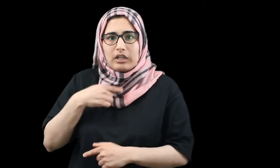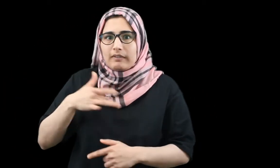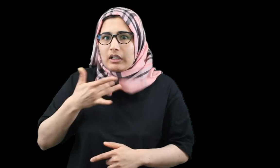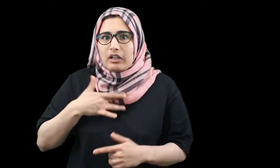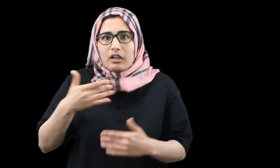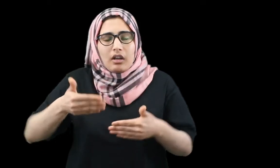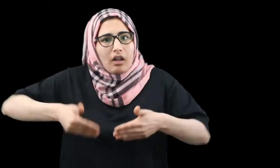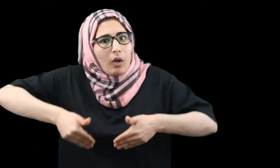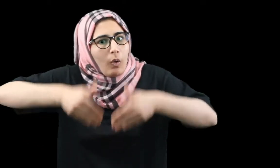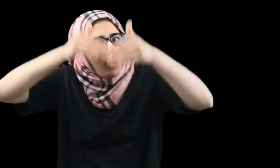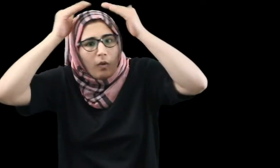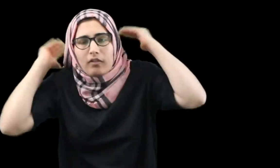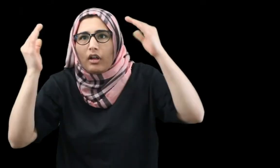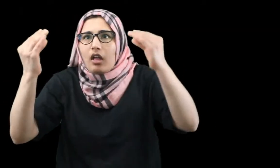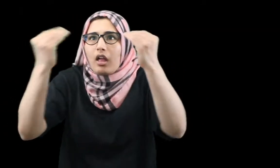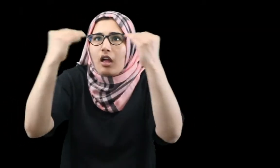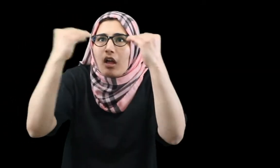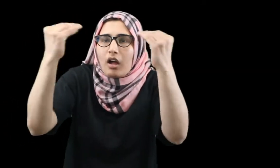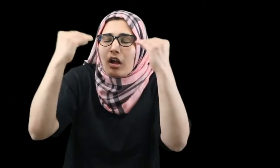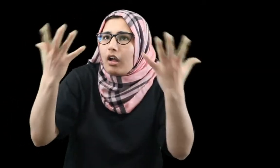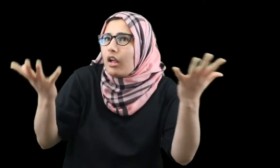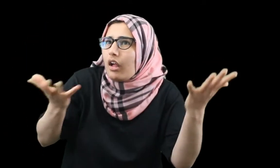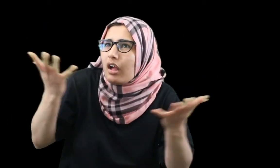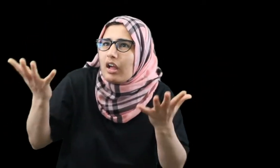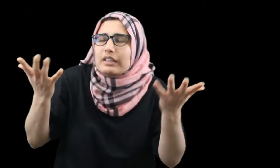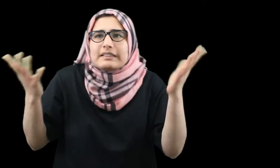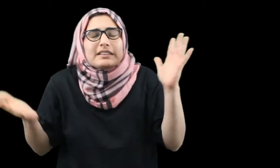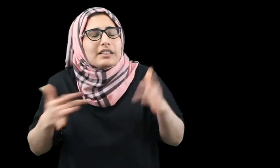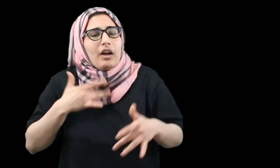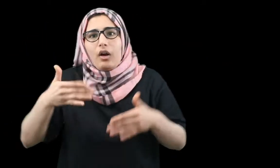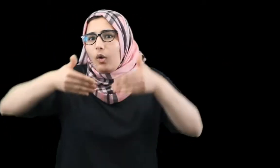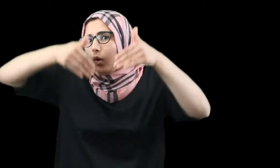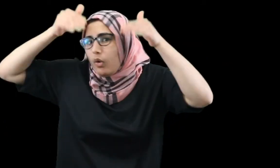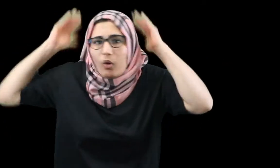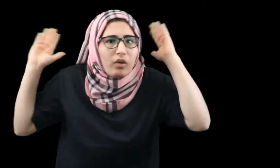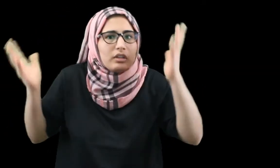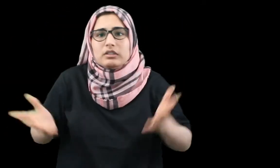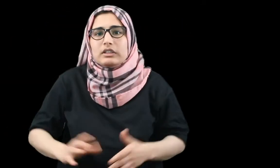Going to school I constantly felt overwhelmed. I didn't have a clue what teachers were saying or writing.